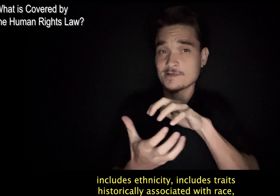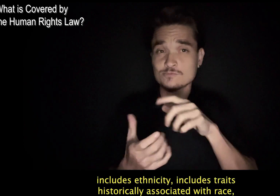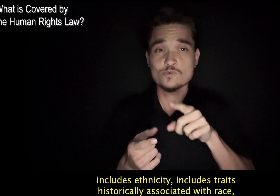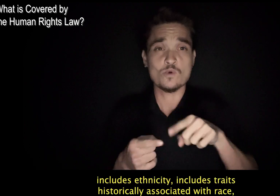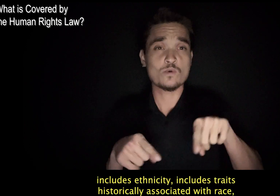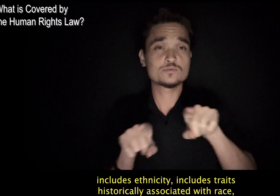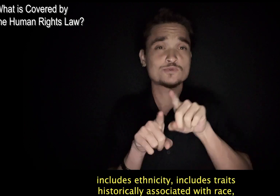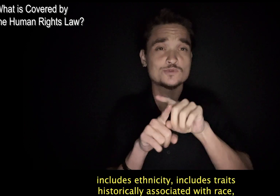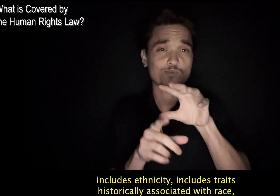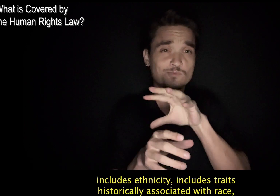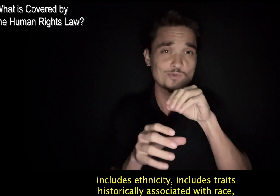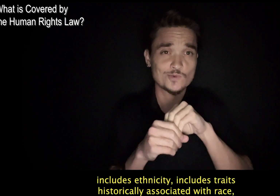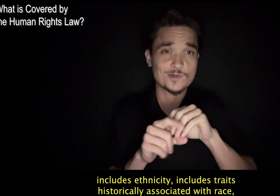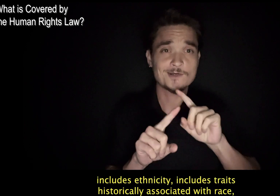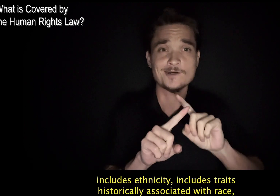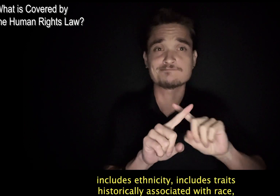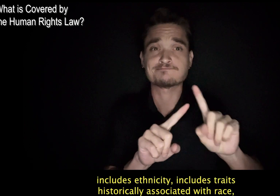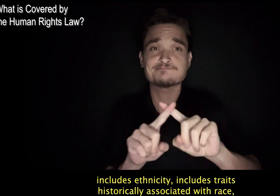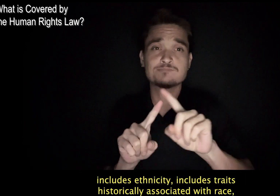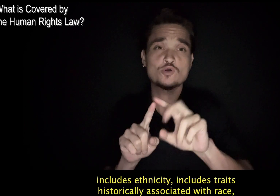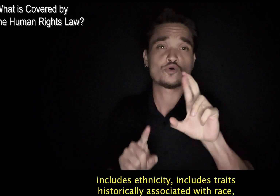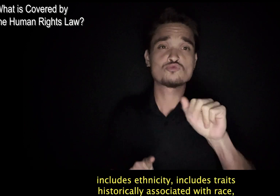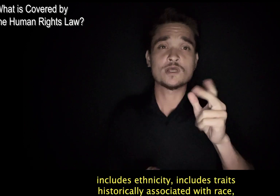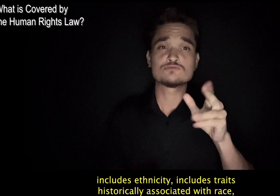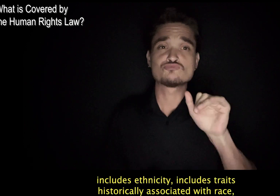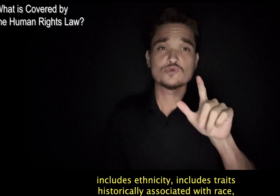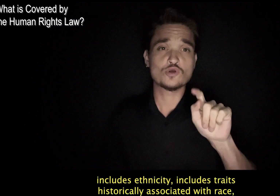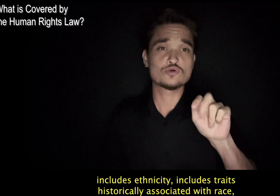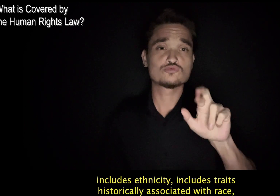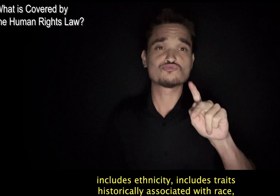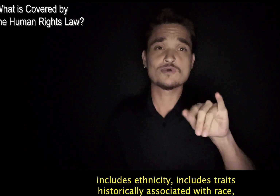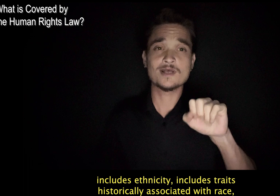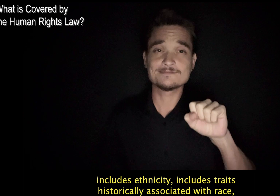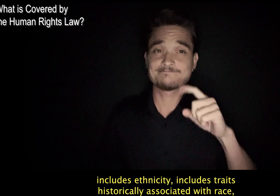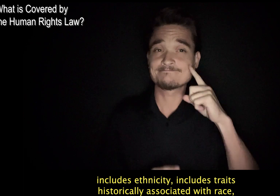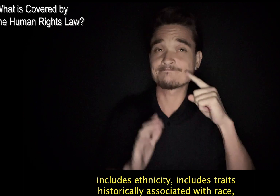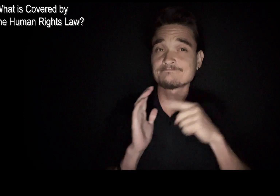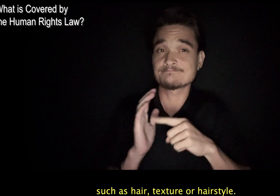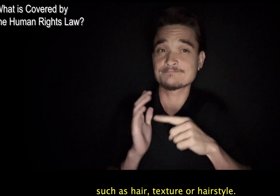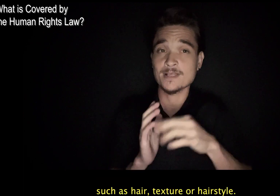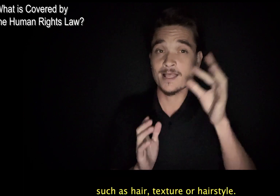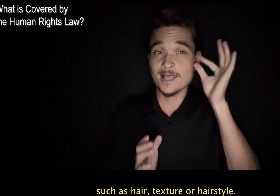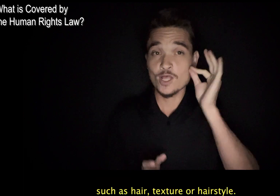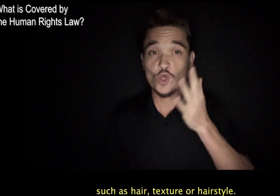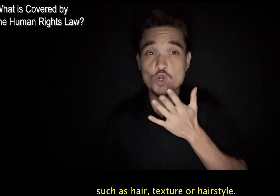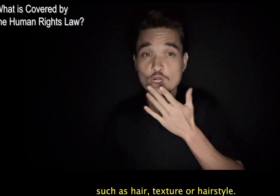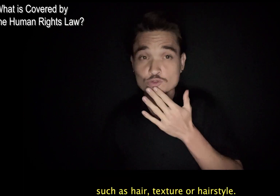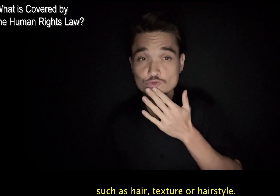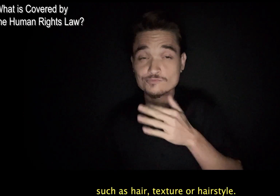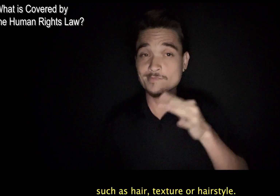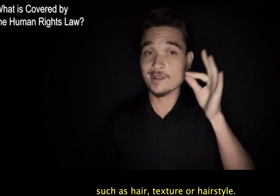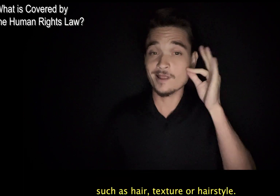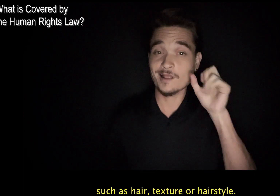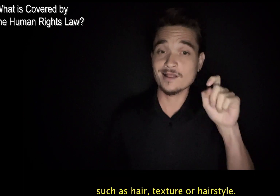includes ethnicity, includes traits historically associated with race, such as hair, texture or hairstyle.